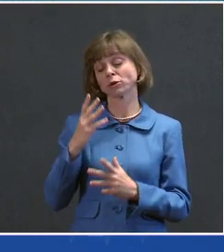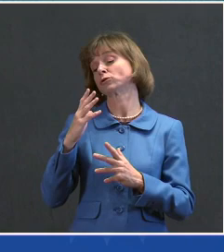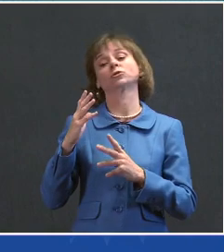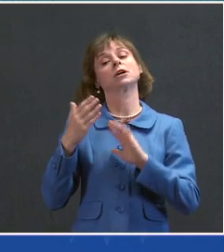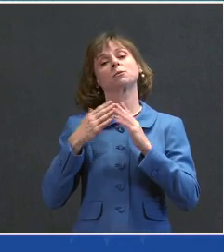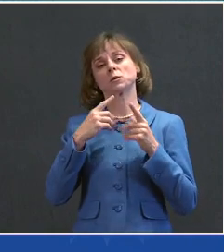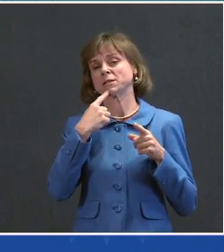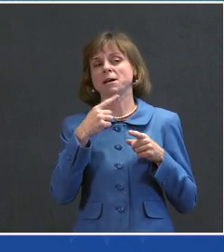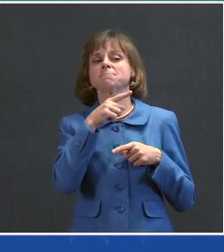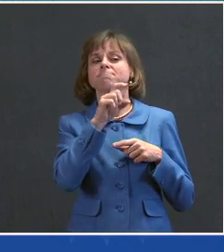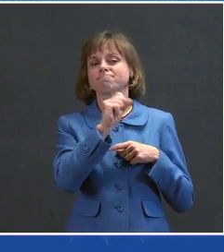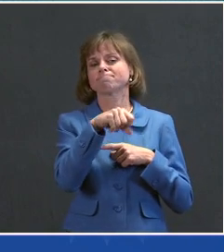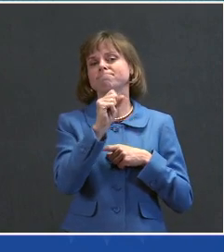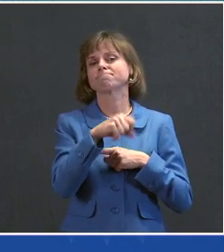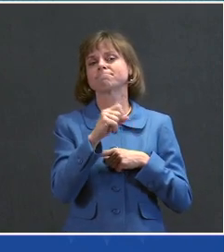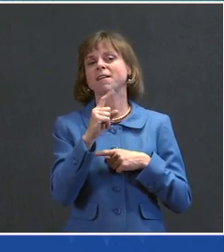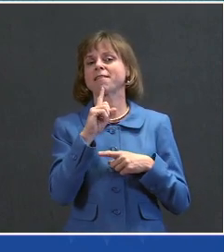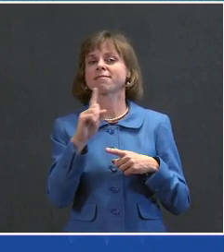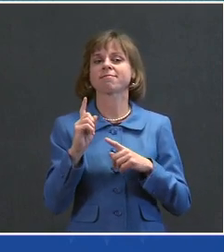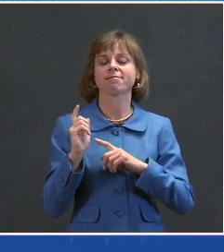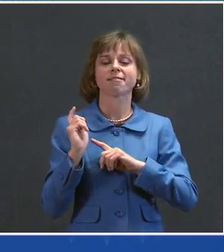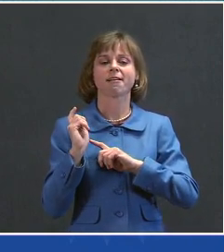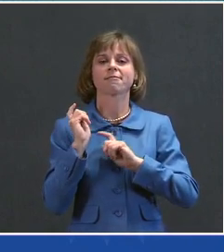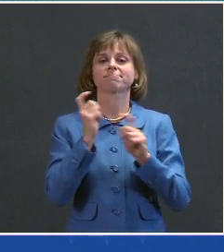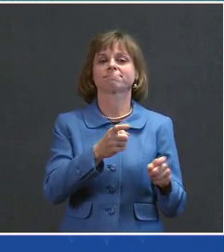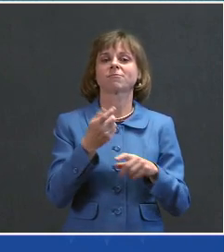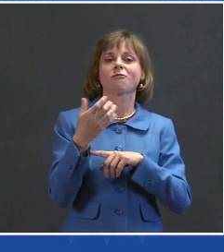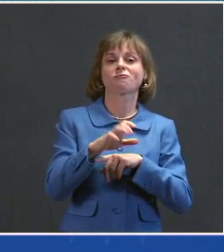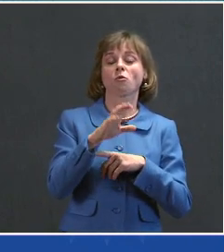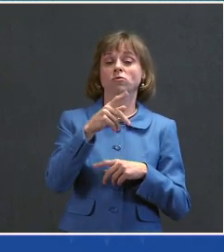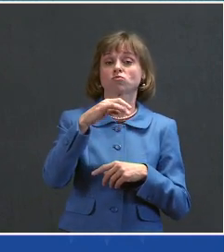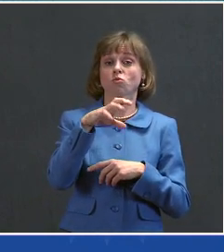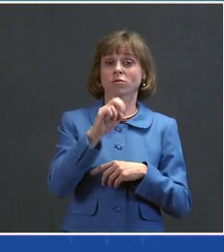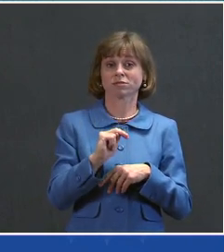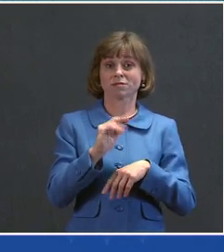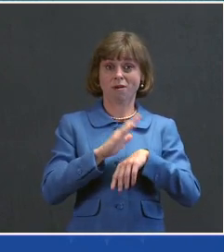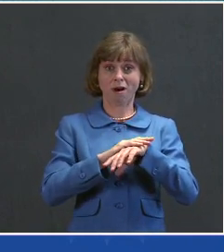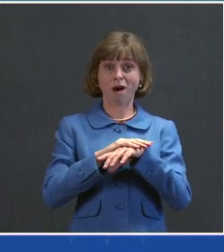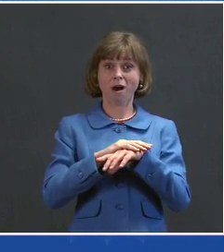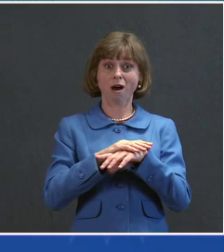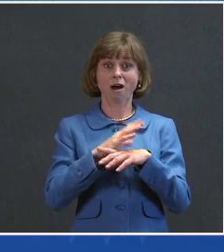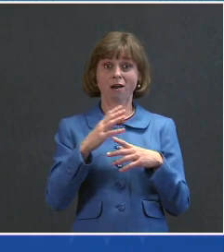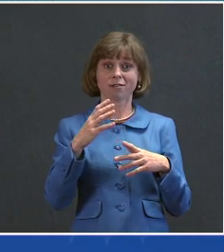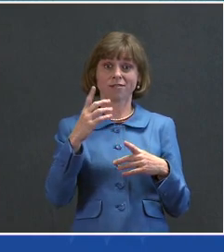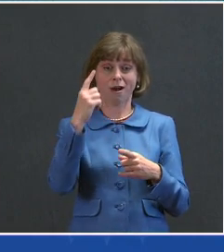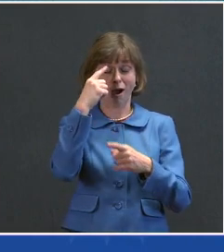used a nerve agent to poison Russian opposition leader Aleksey Navalny on August 20, 2020.